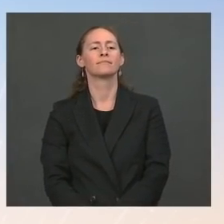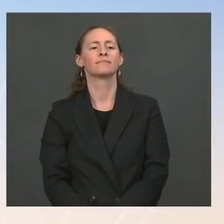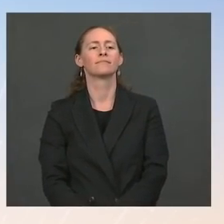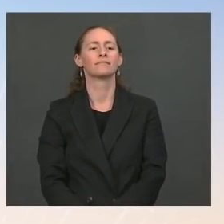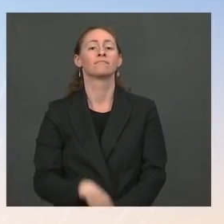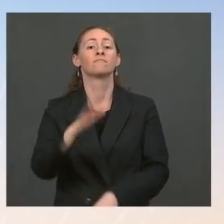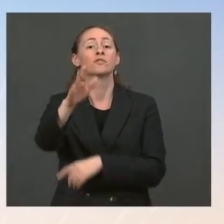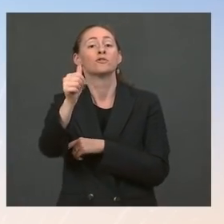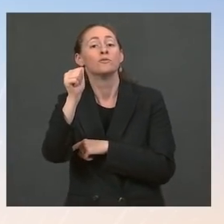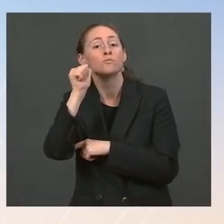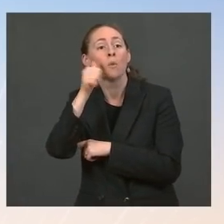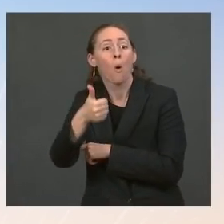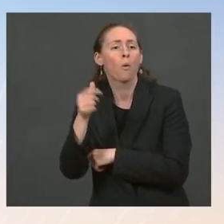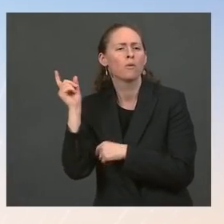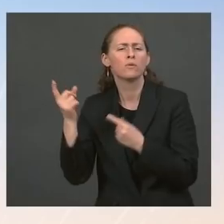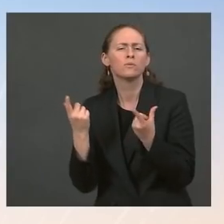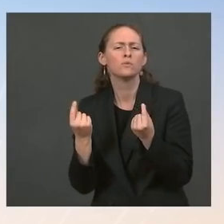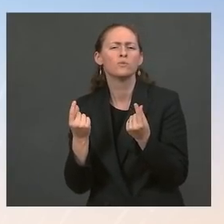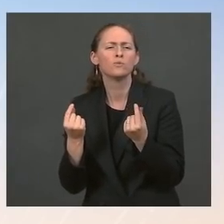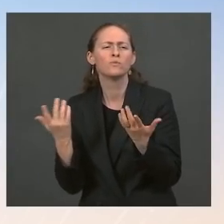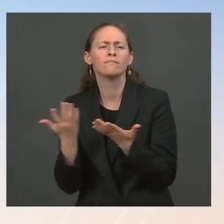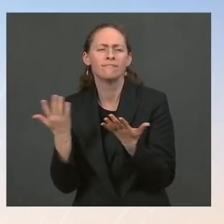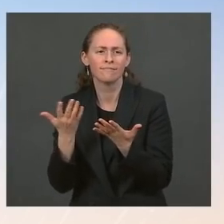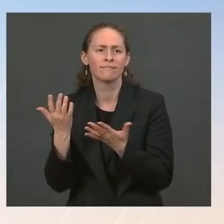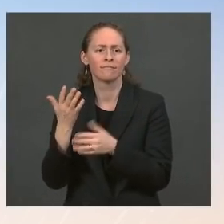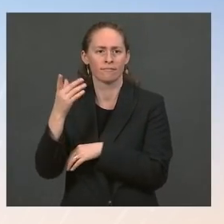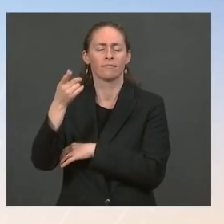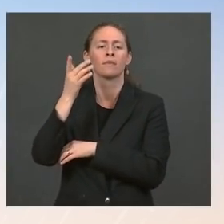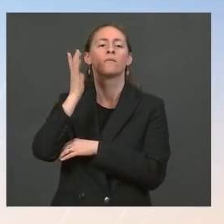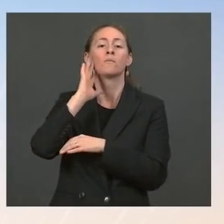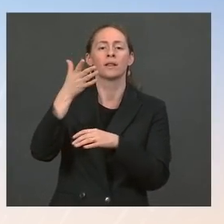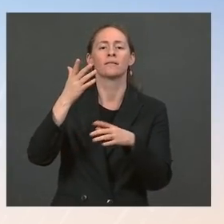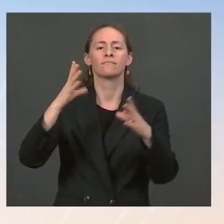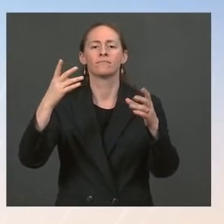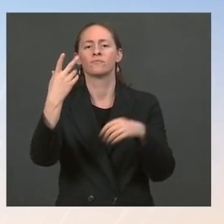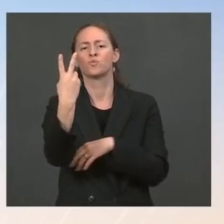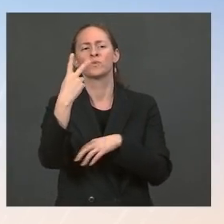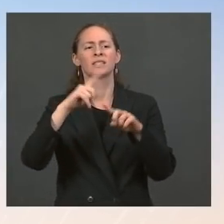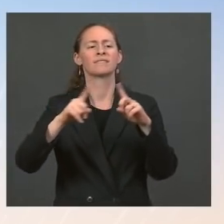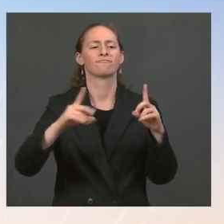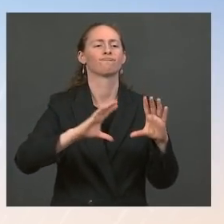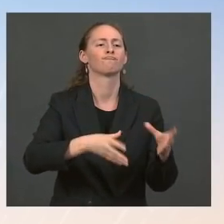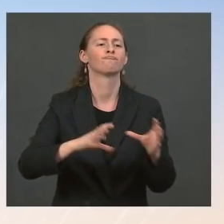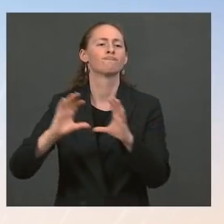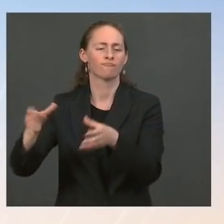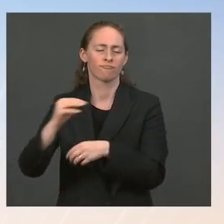one with moderates and one with progressive members. We're encouraged at the accele- --